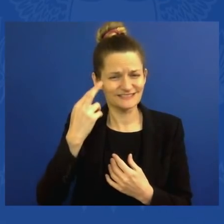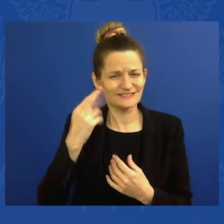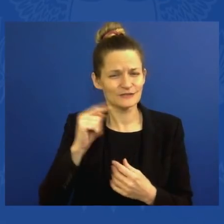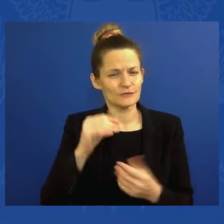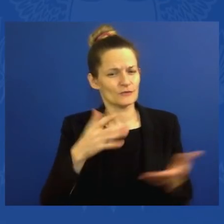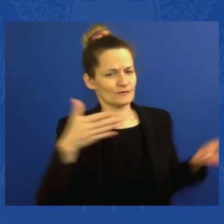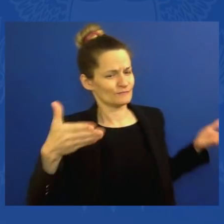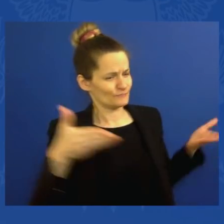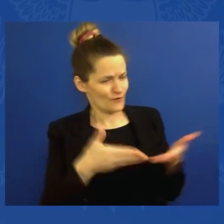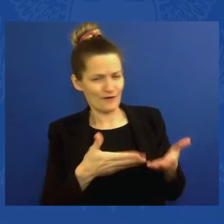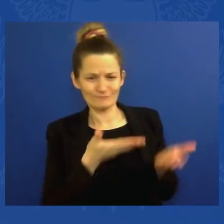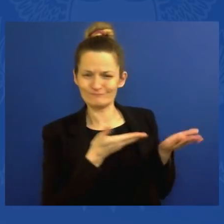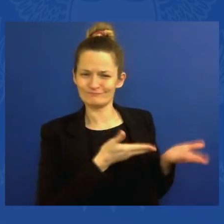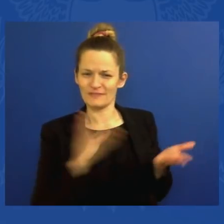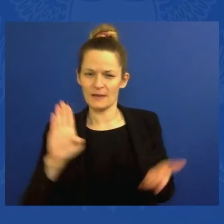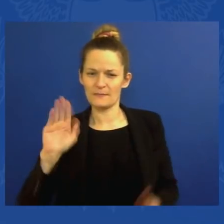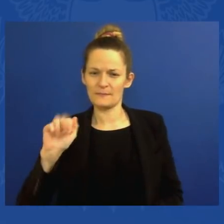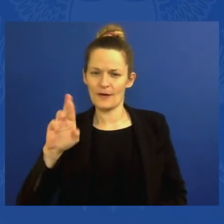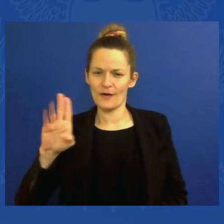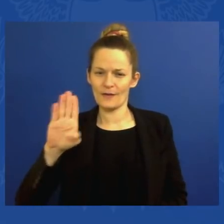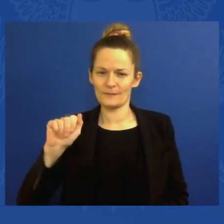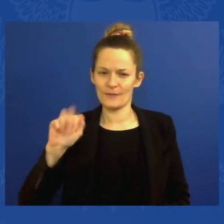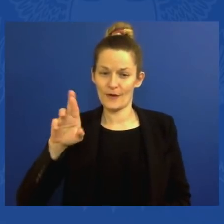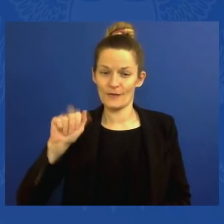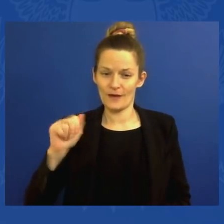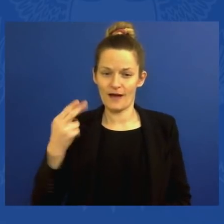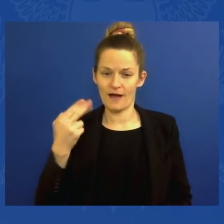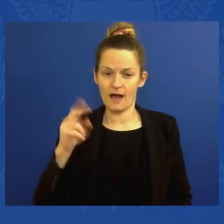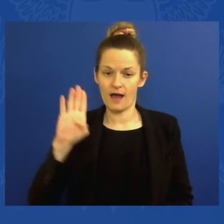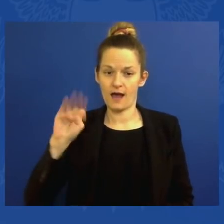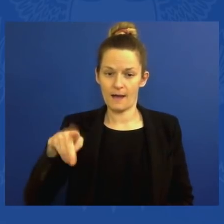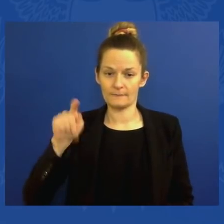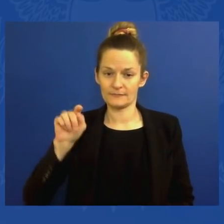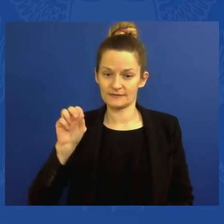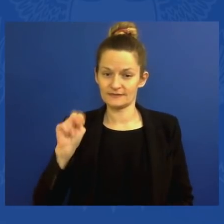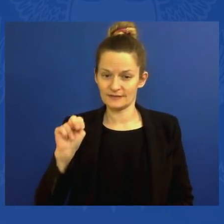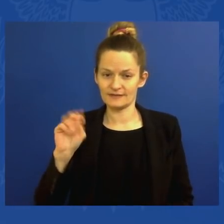Barbara Hampton: